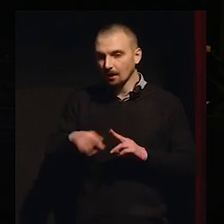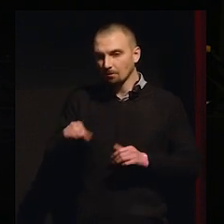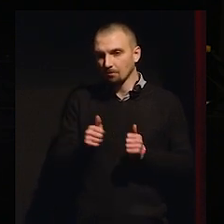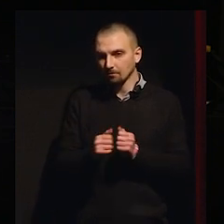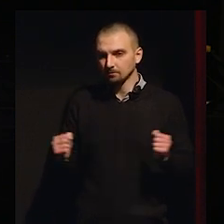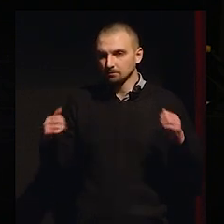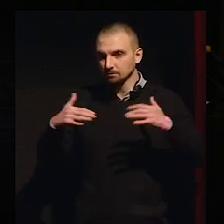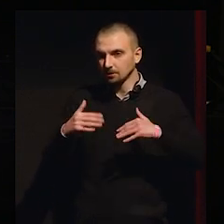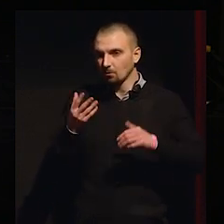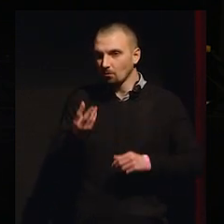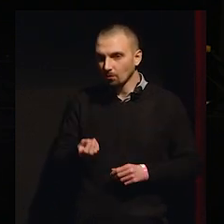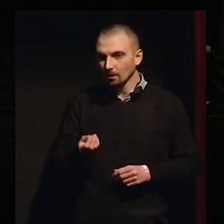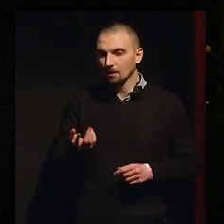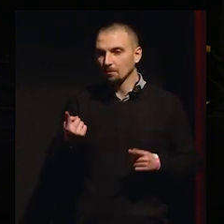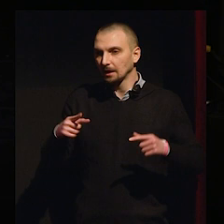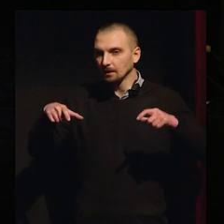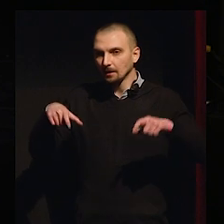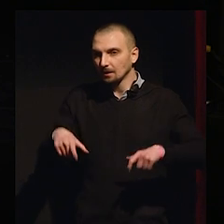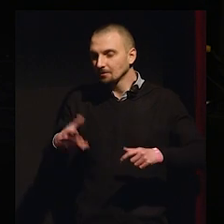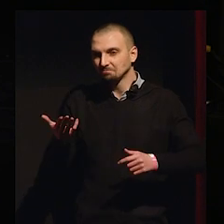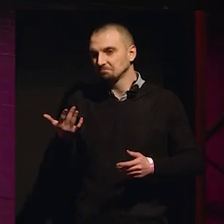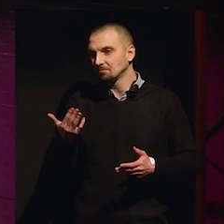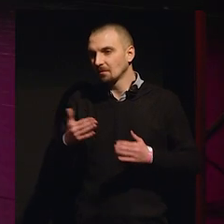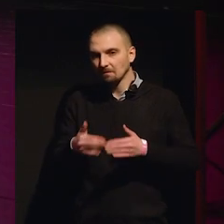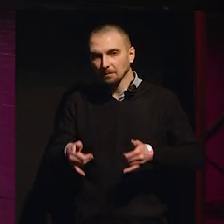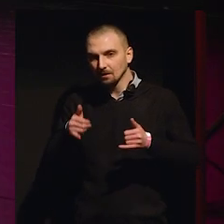come together and they can promptly be diagnosed,